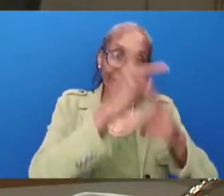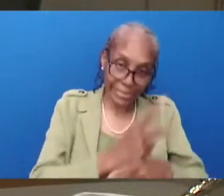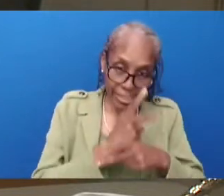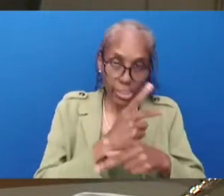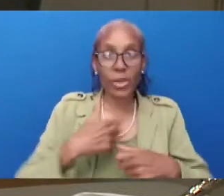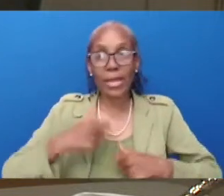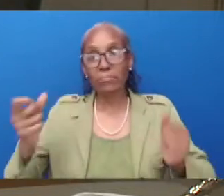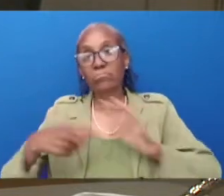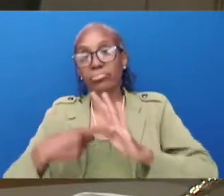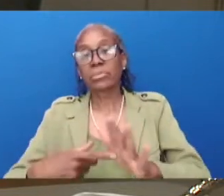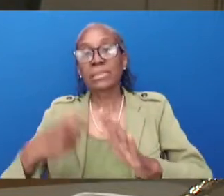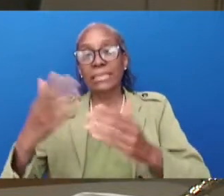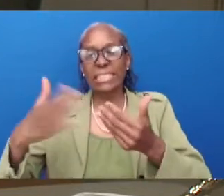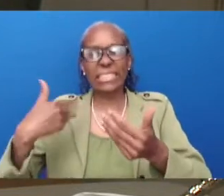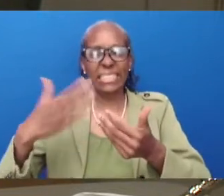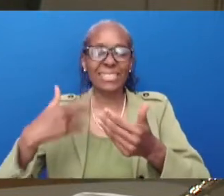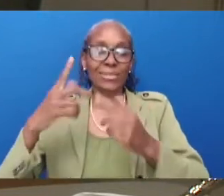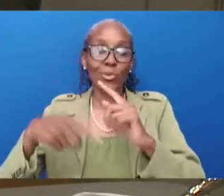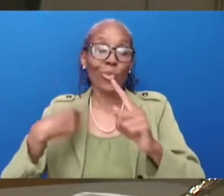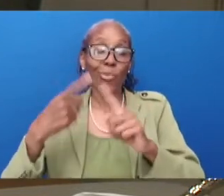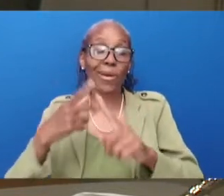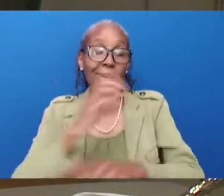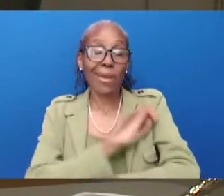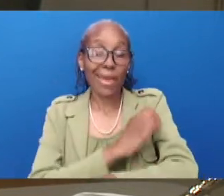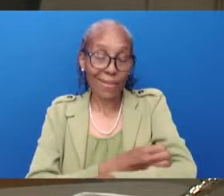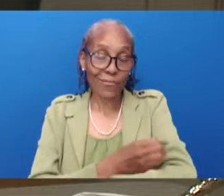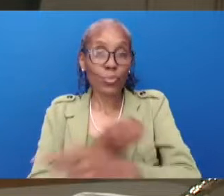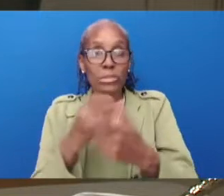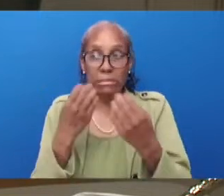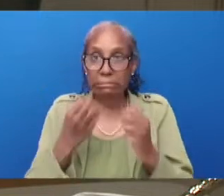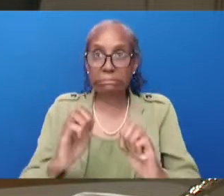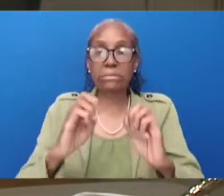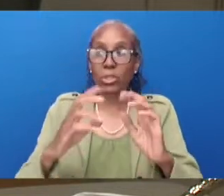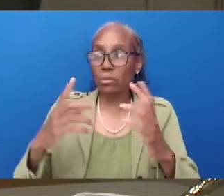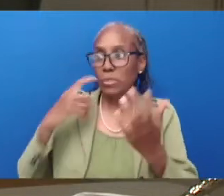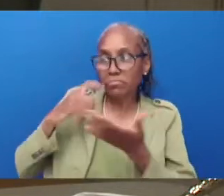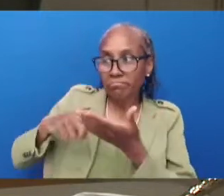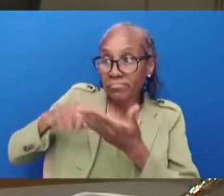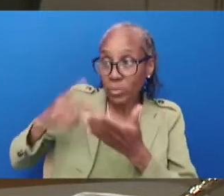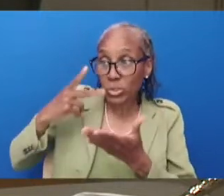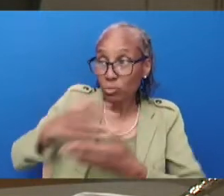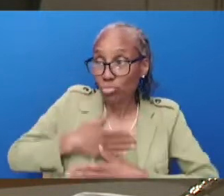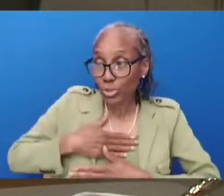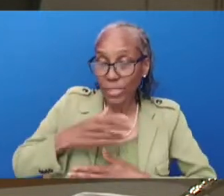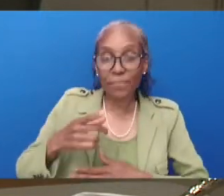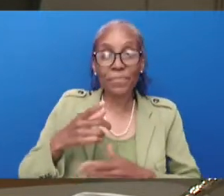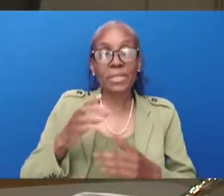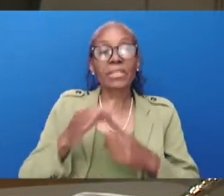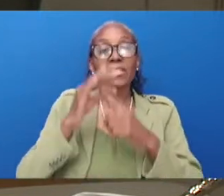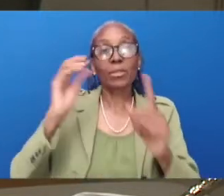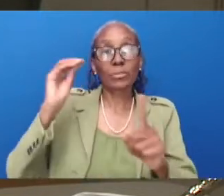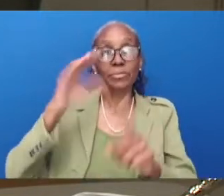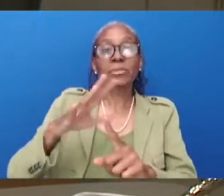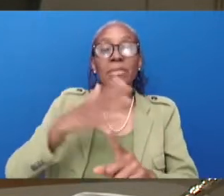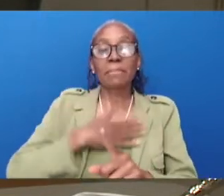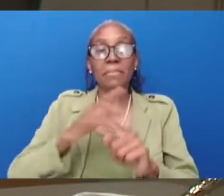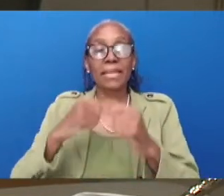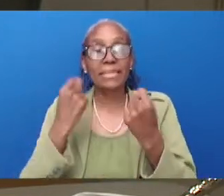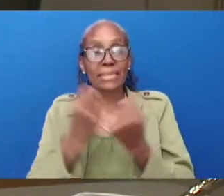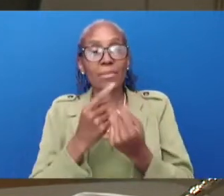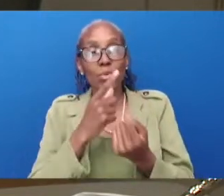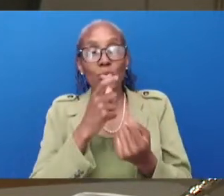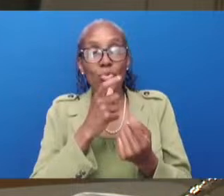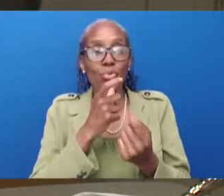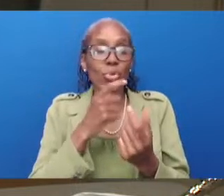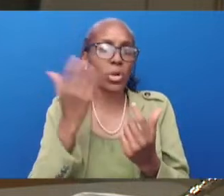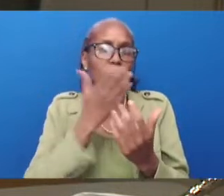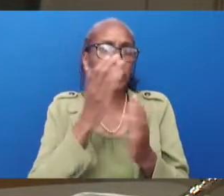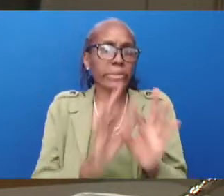JOB WITH CARE, INTEGRITY AND